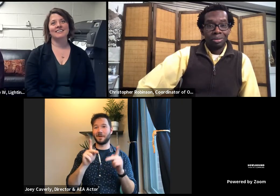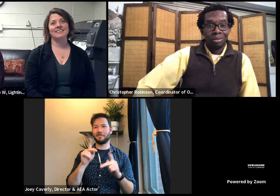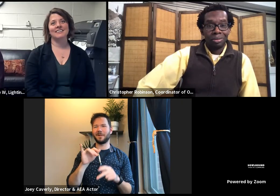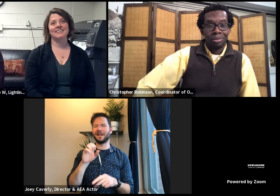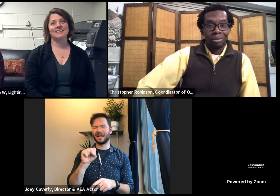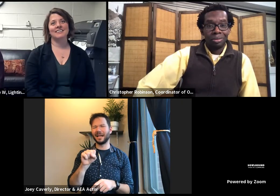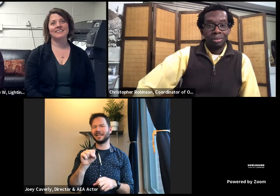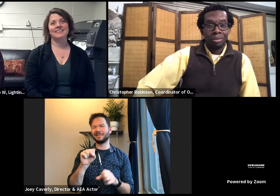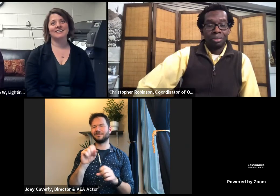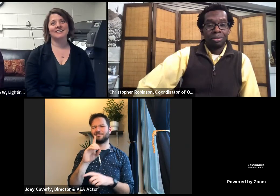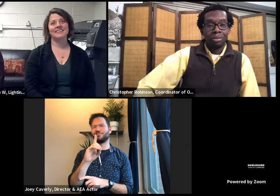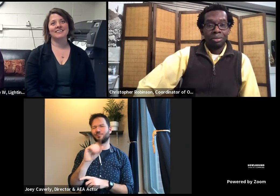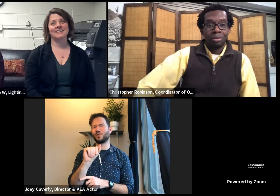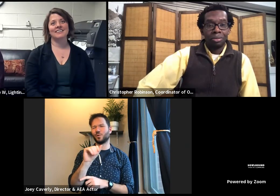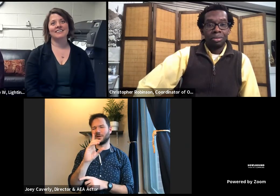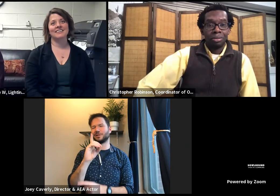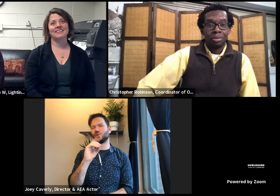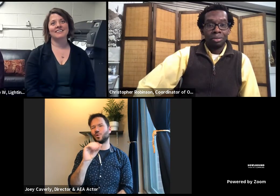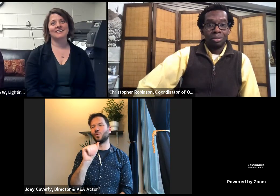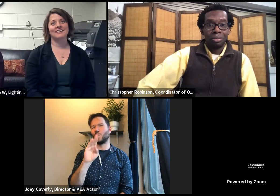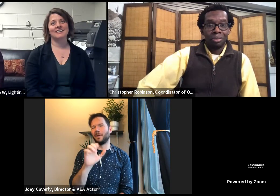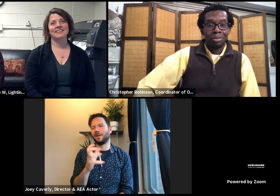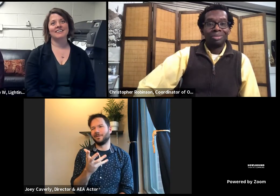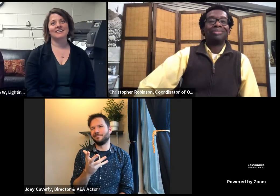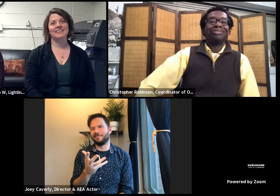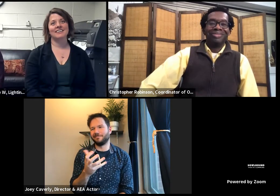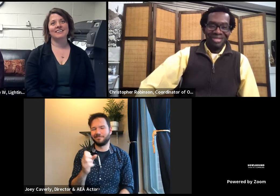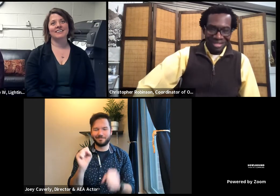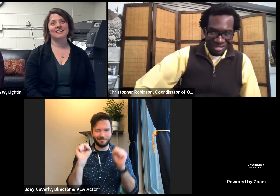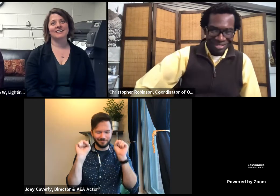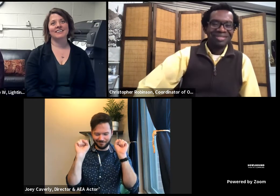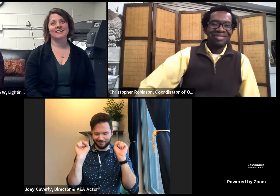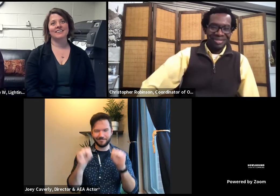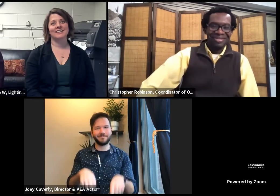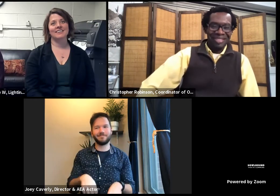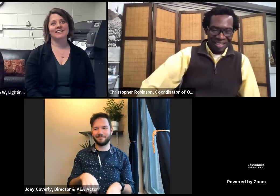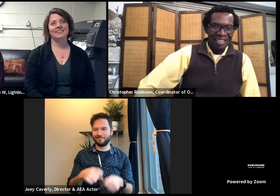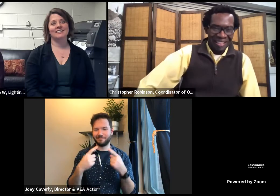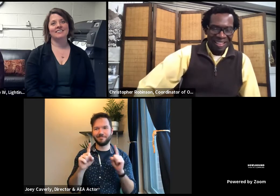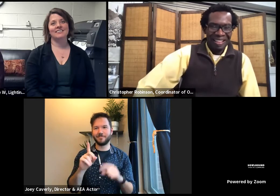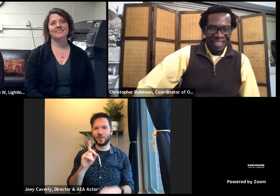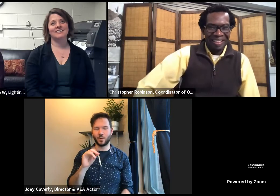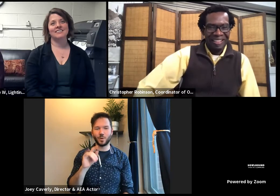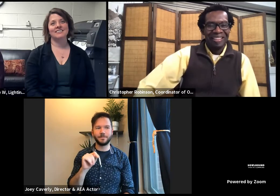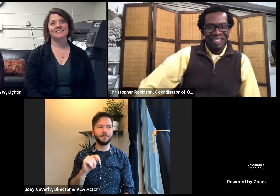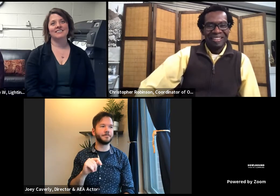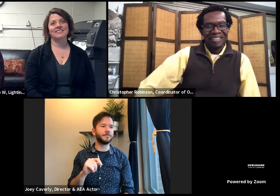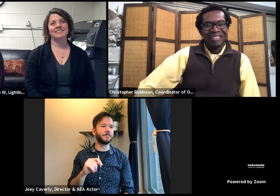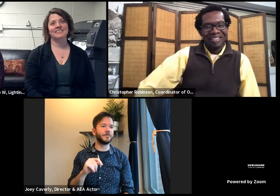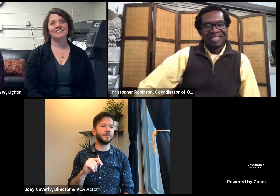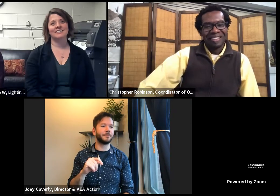I think that fight choreography with deaf people is doable, absolutely. You can do it.